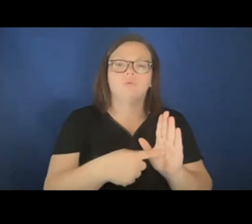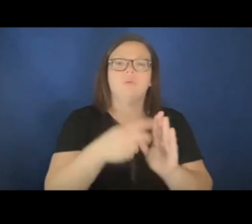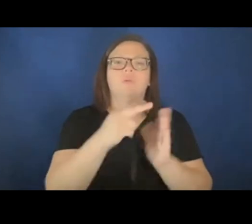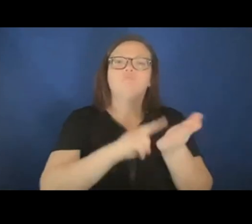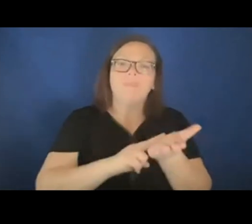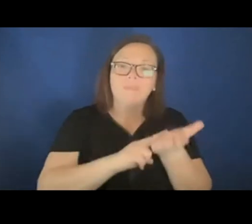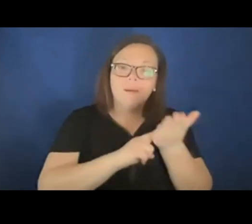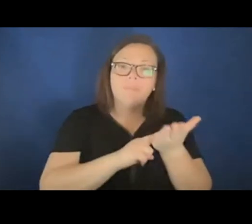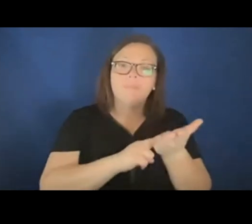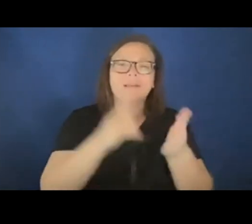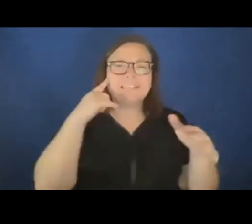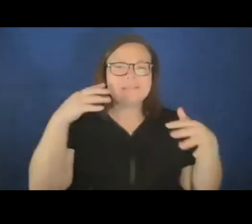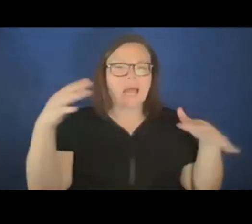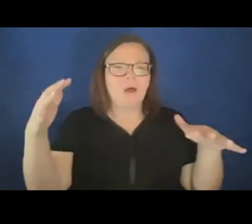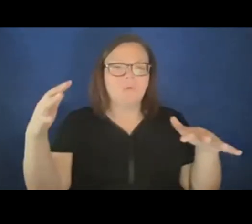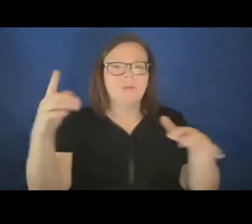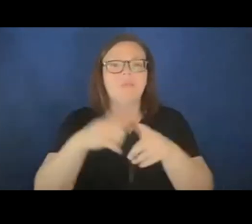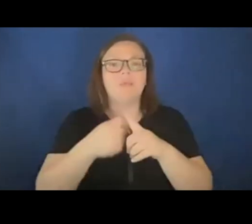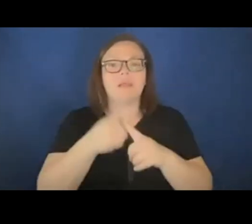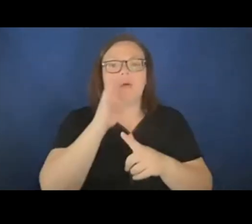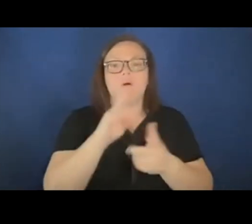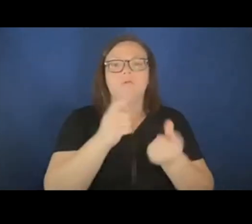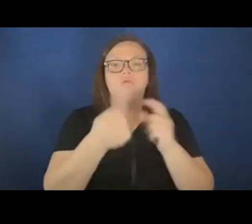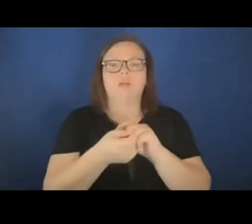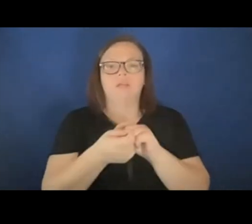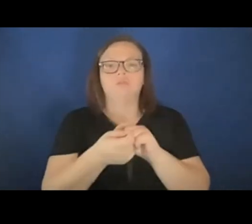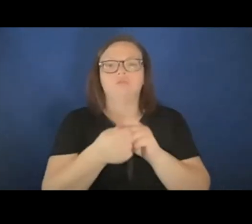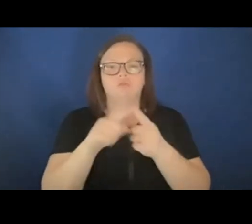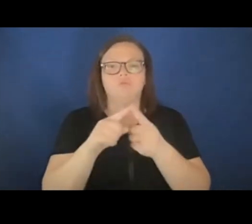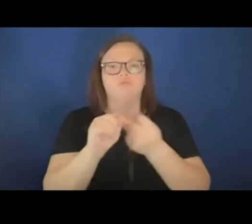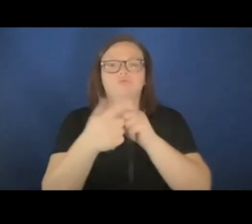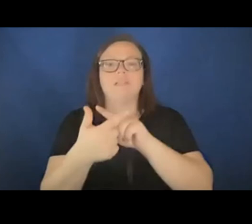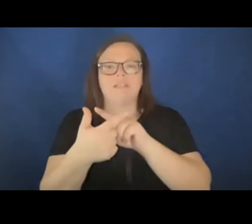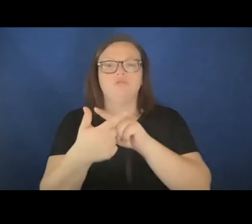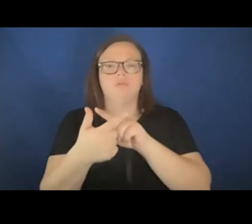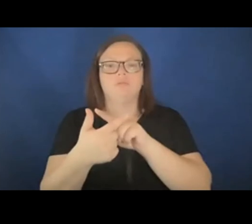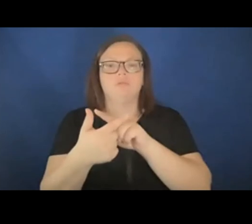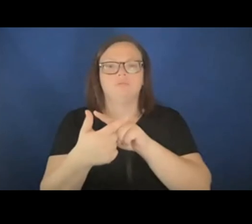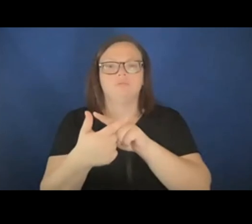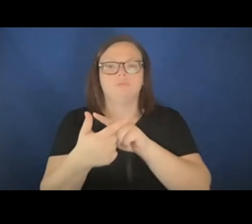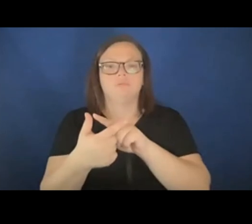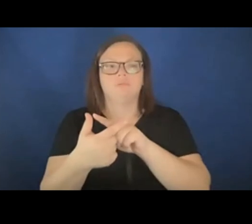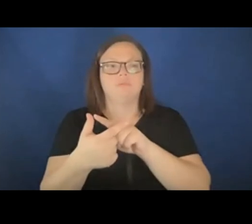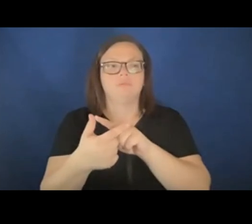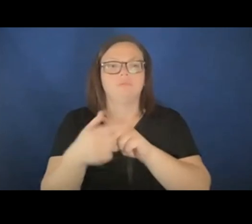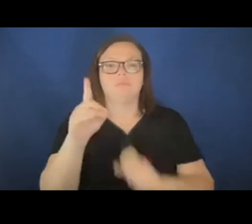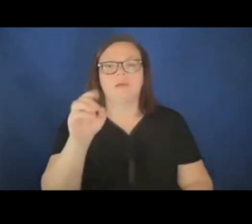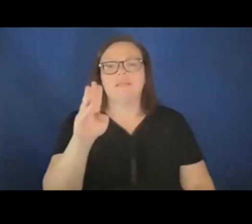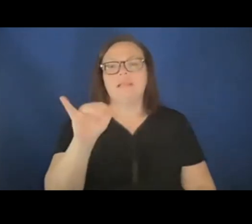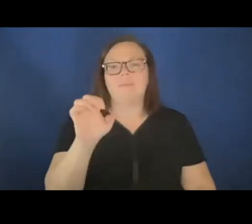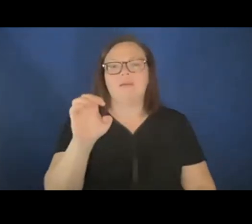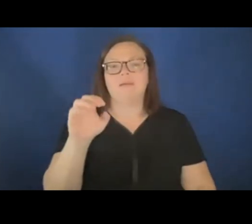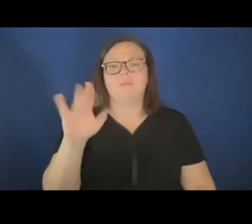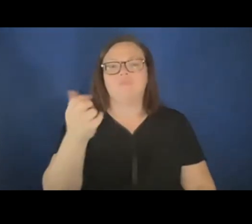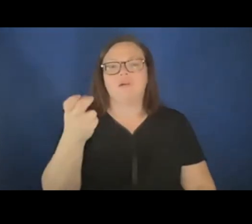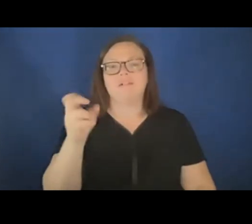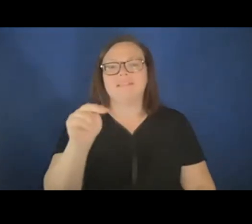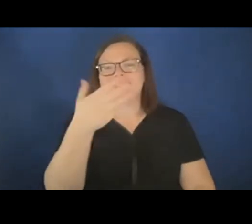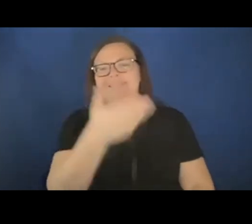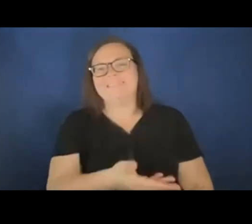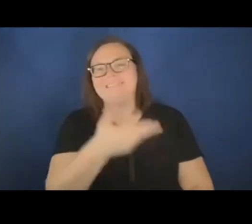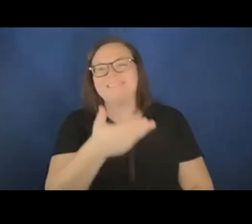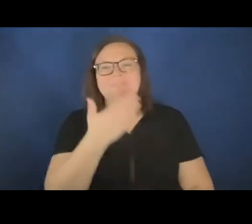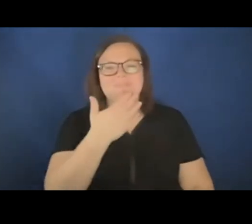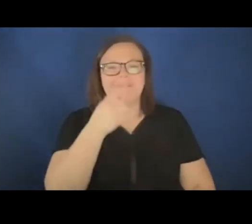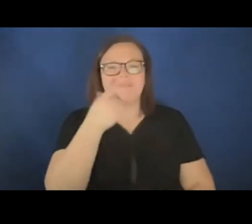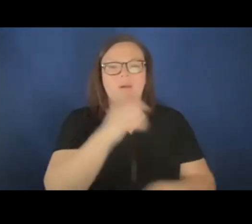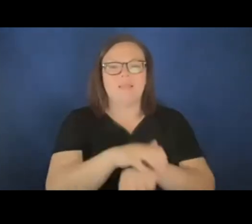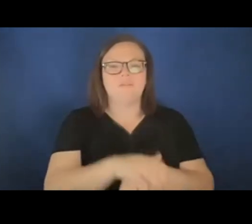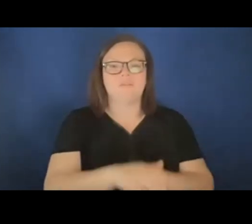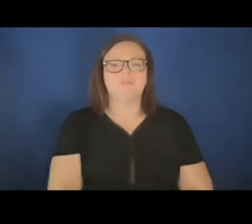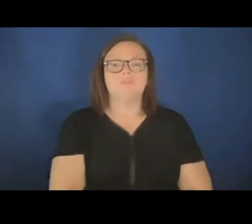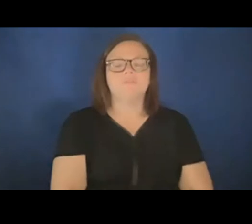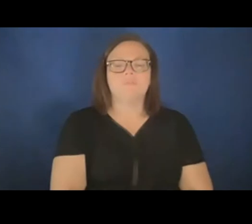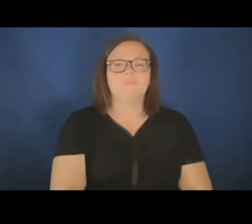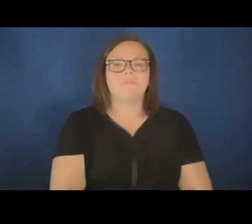sound, and then I am going to read the translation made by David Brunson into English. I'm going